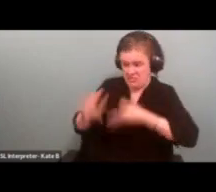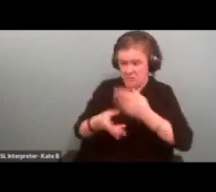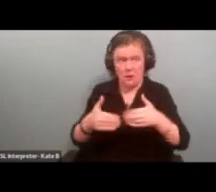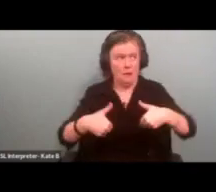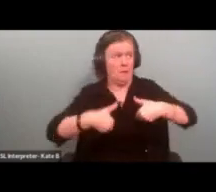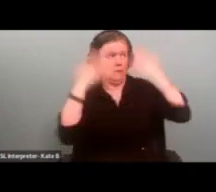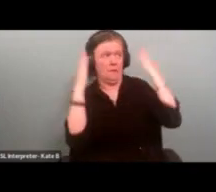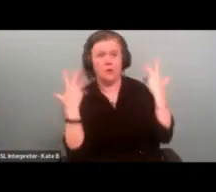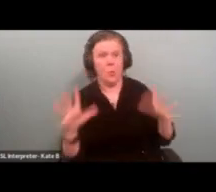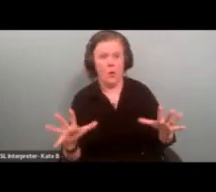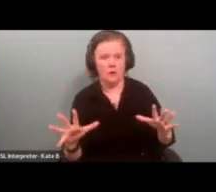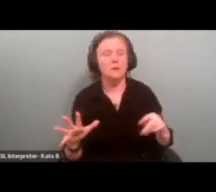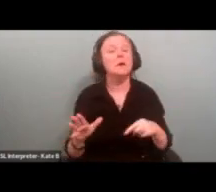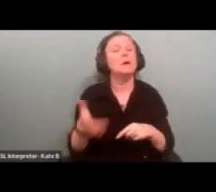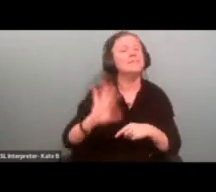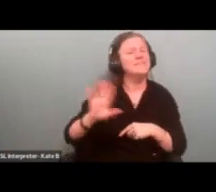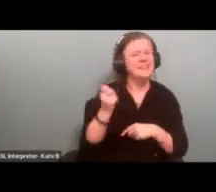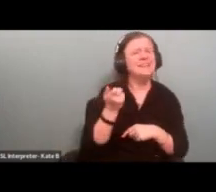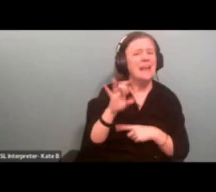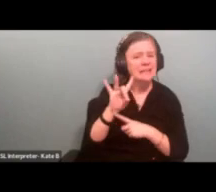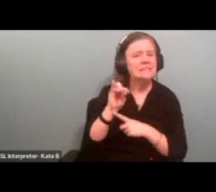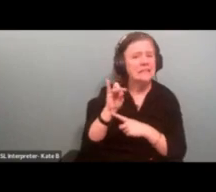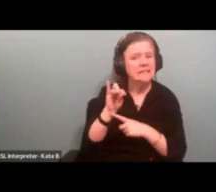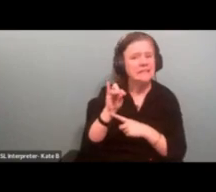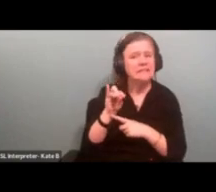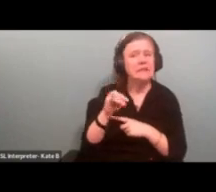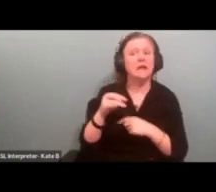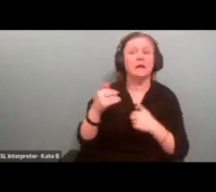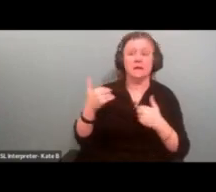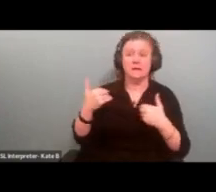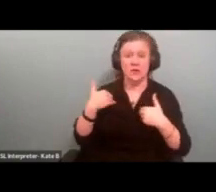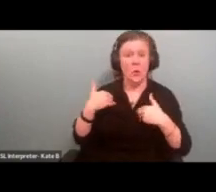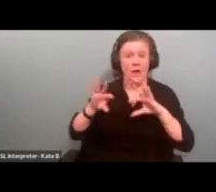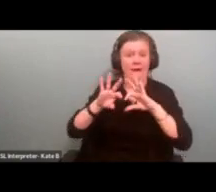the 80s. About this idea of wrapping services around the